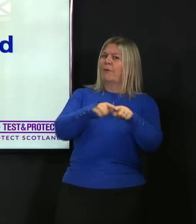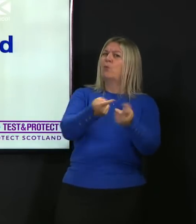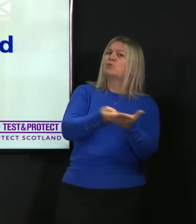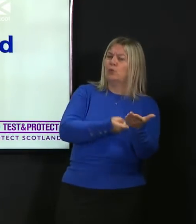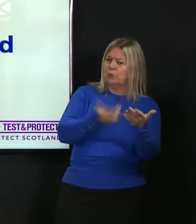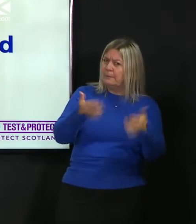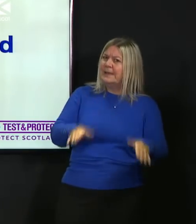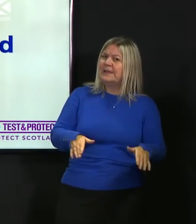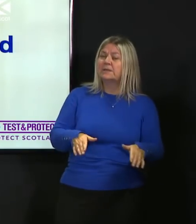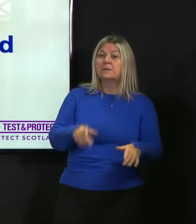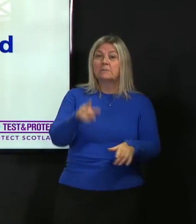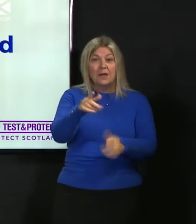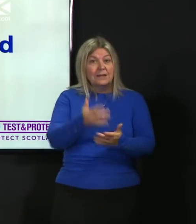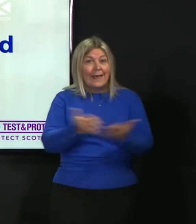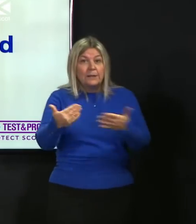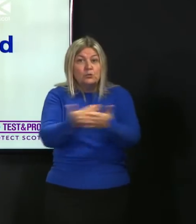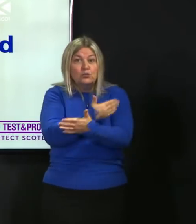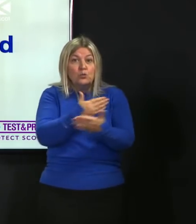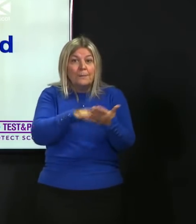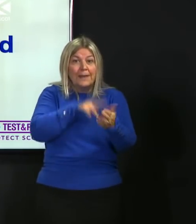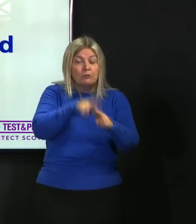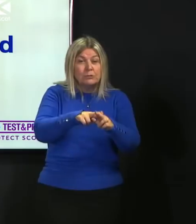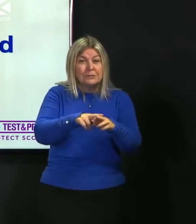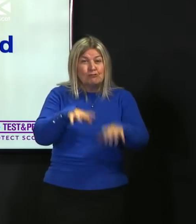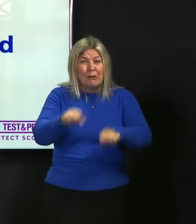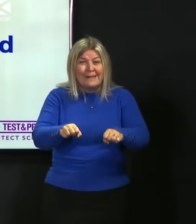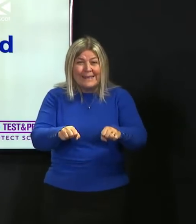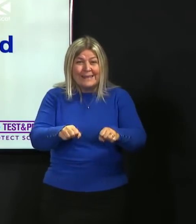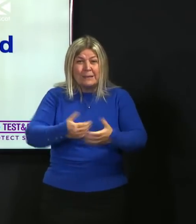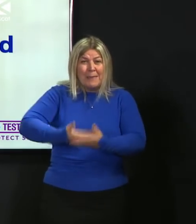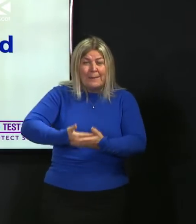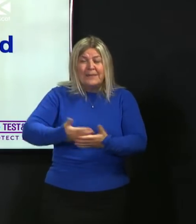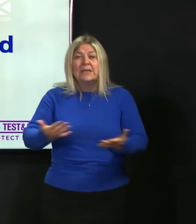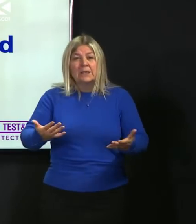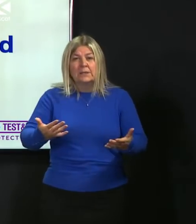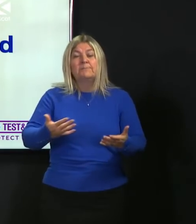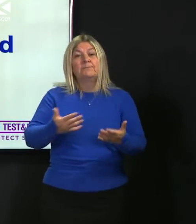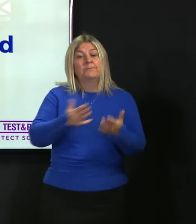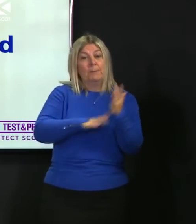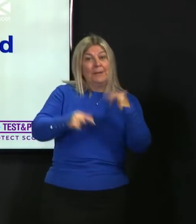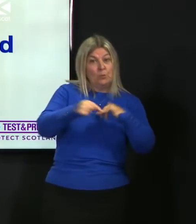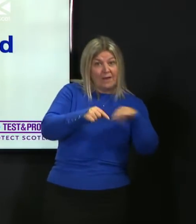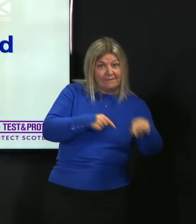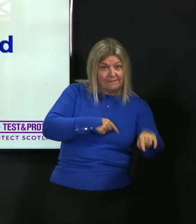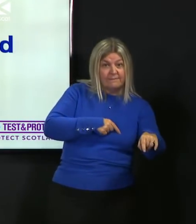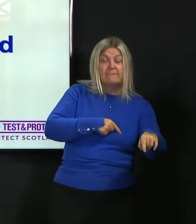new parents who are struggling then the midwife or the health visitor is there and can provide advice